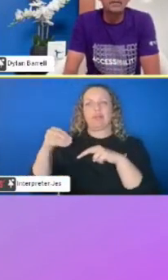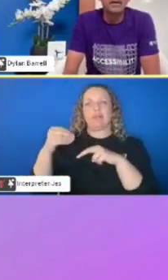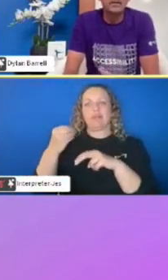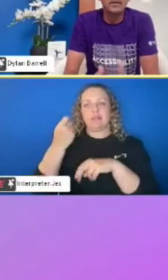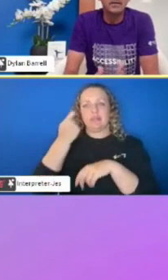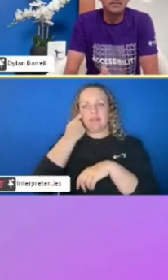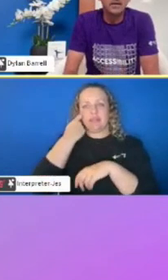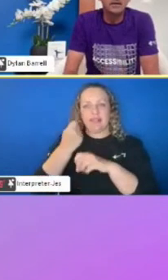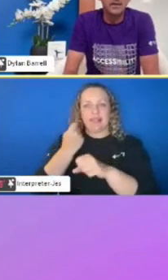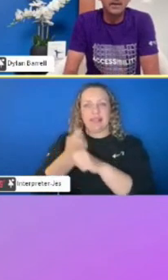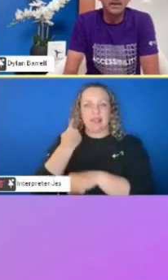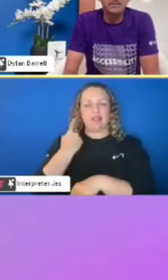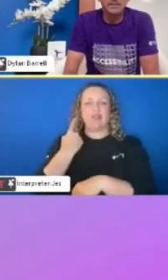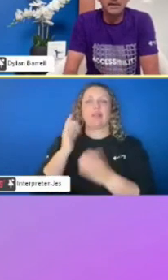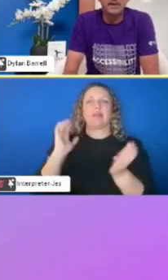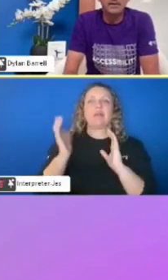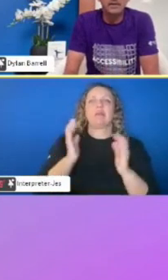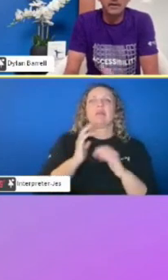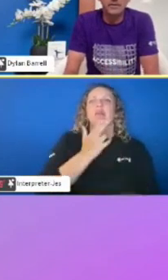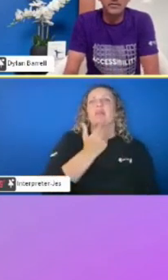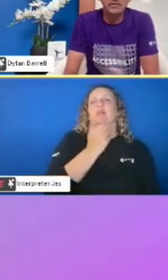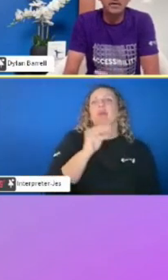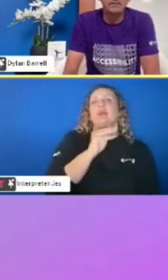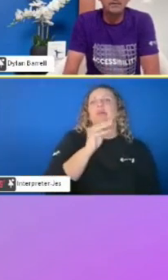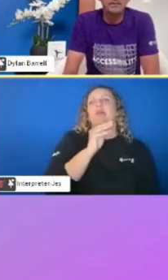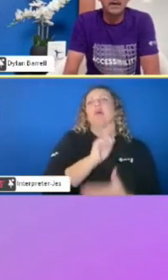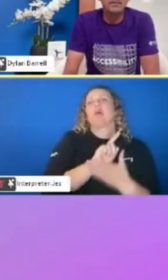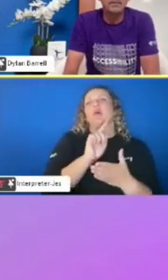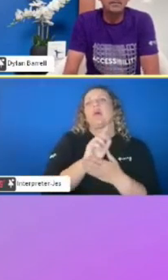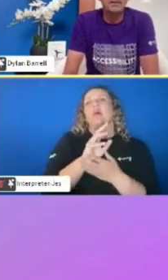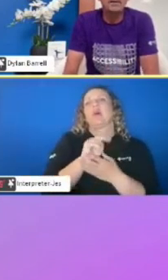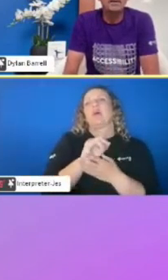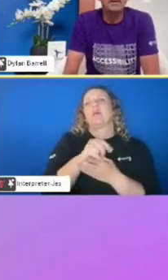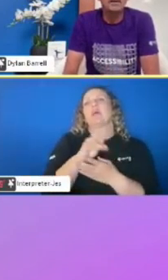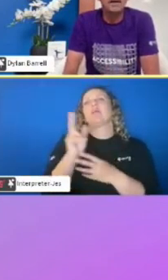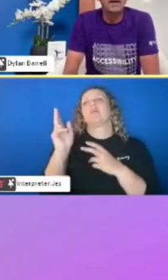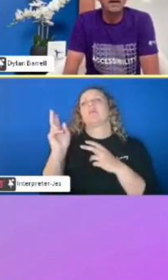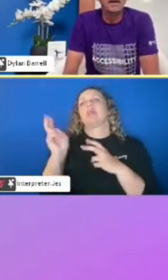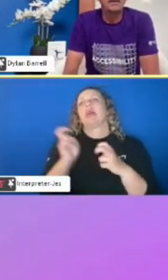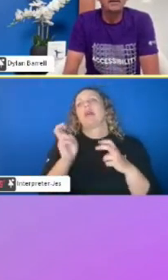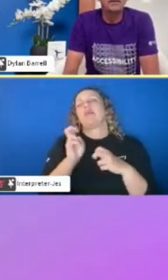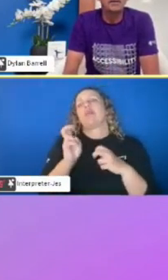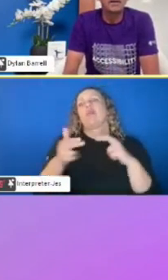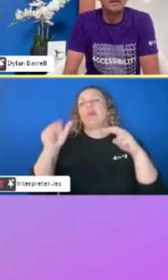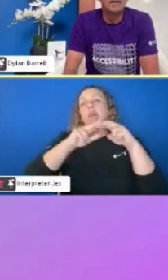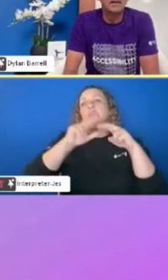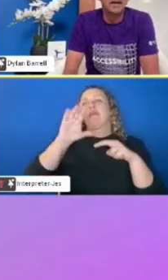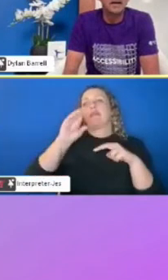We're at 13 million weekly npm downloads, also up about 50% since last year.